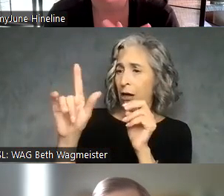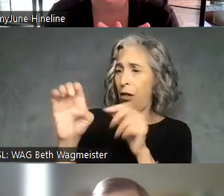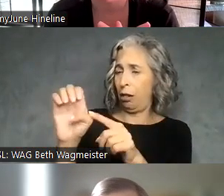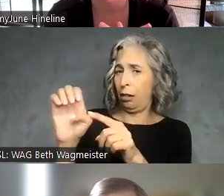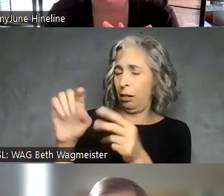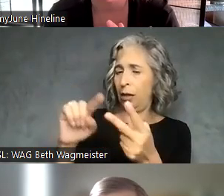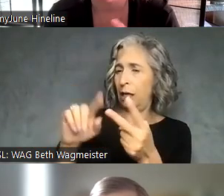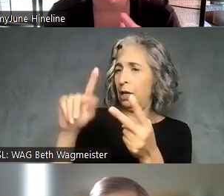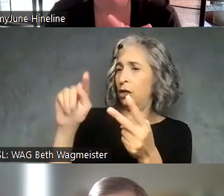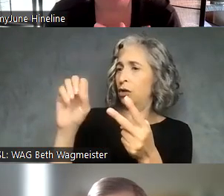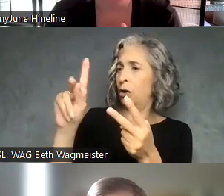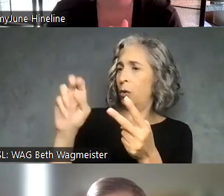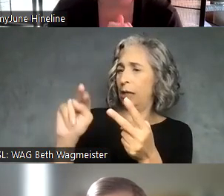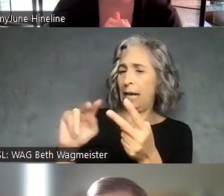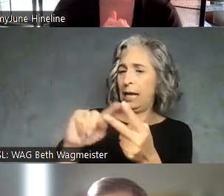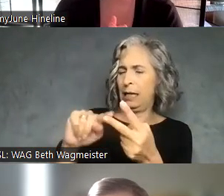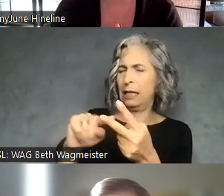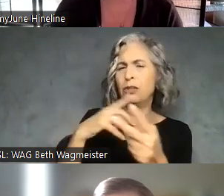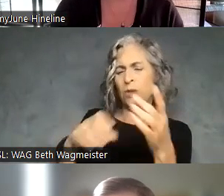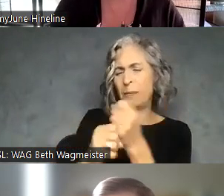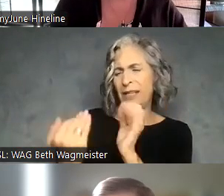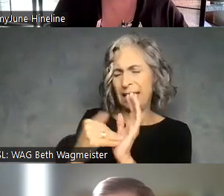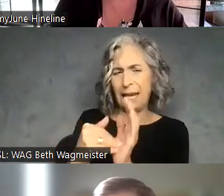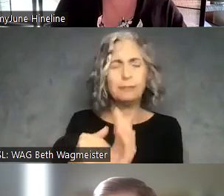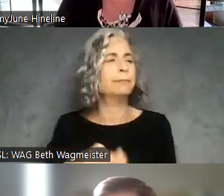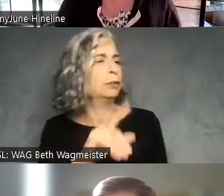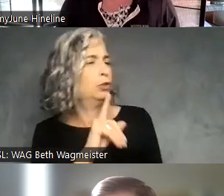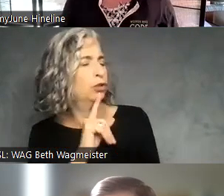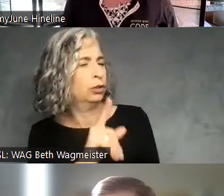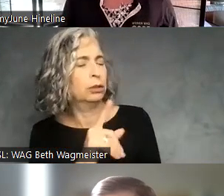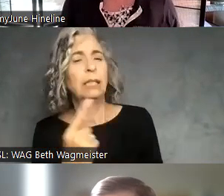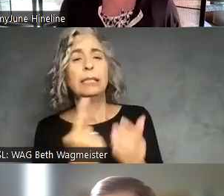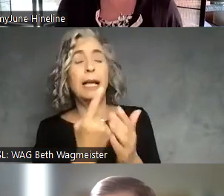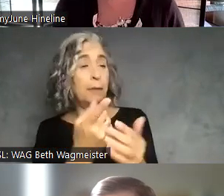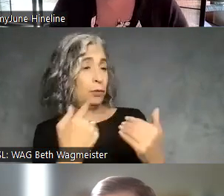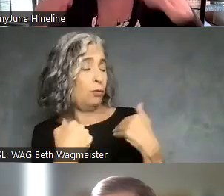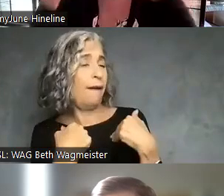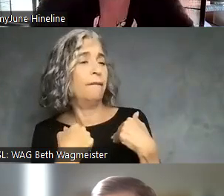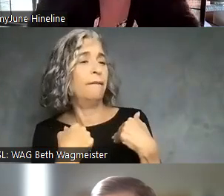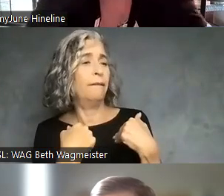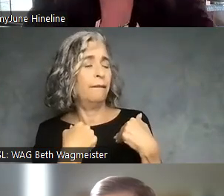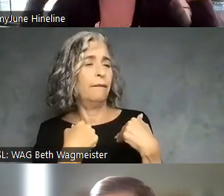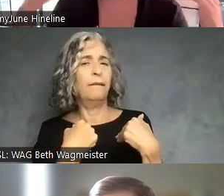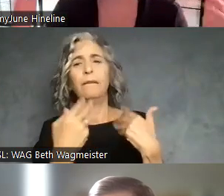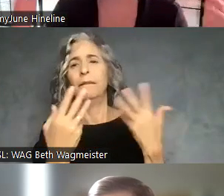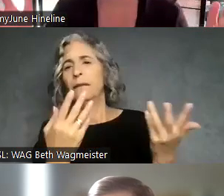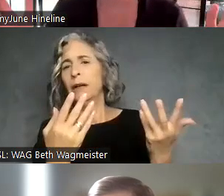really handy, I think, the biometrics part. But yeah, I think I have been out a little bit